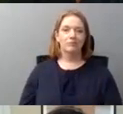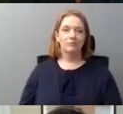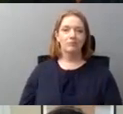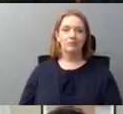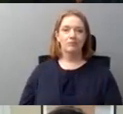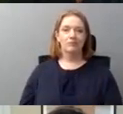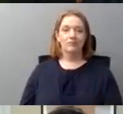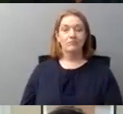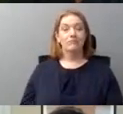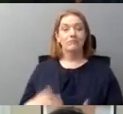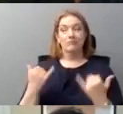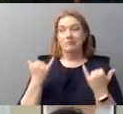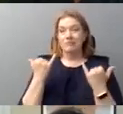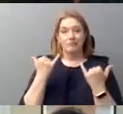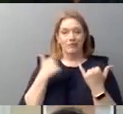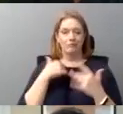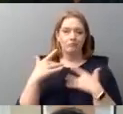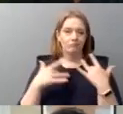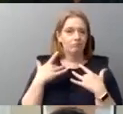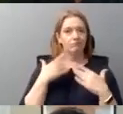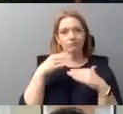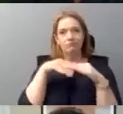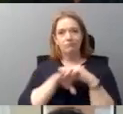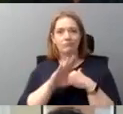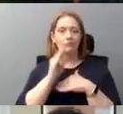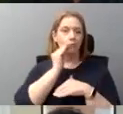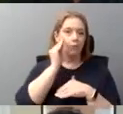are excited to bring you into the homes and studios, even if it is virtually to learn more